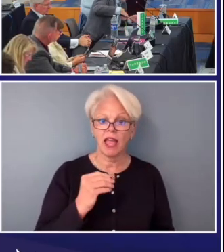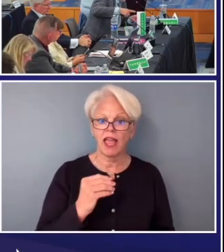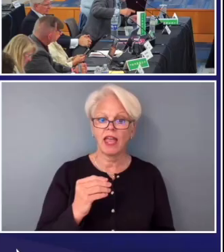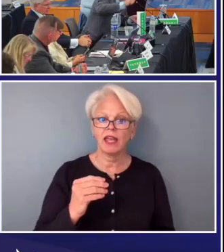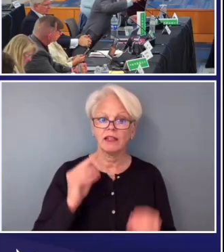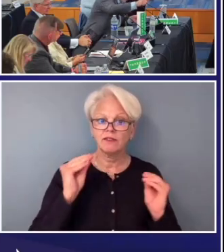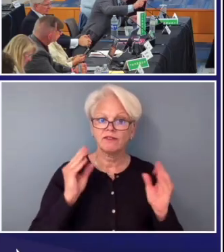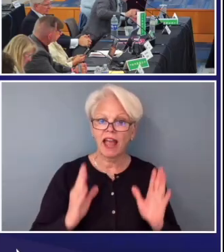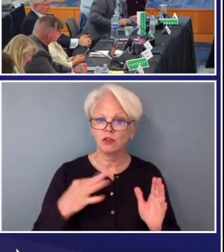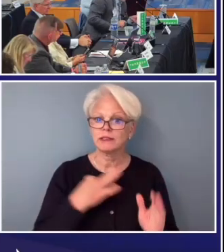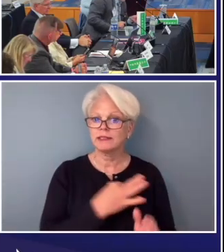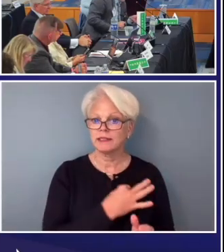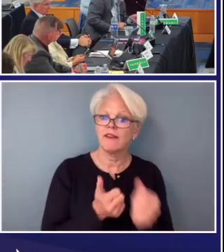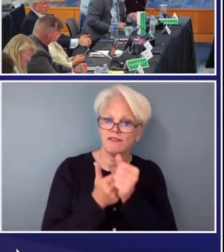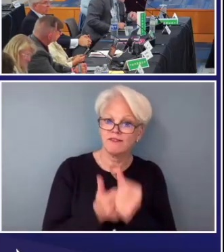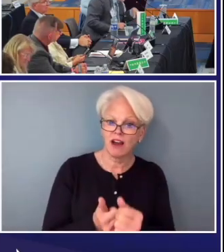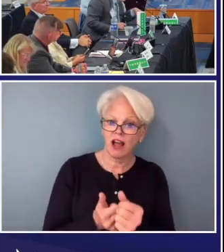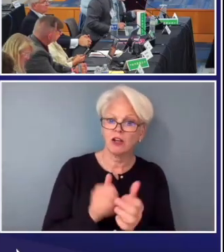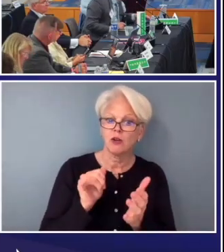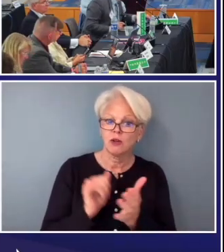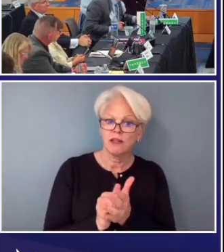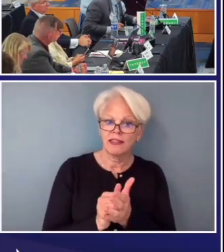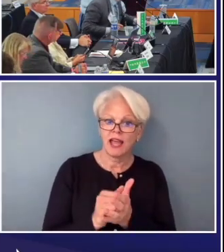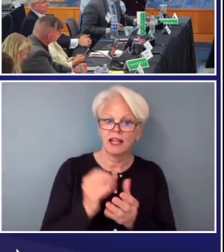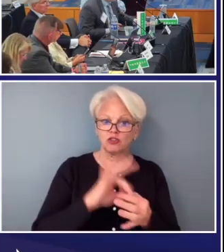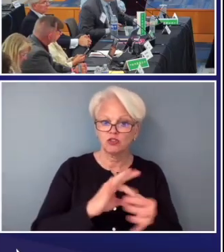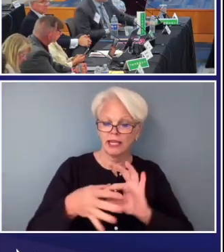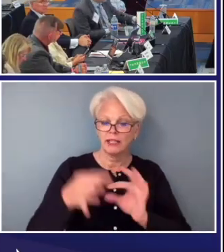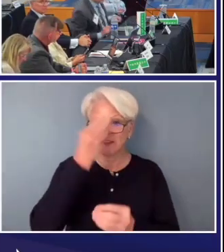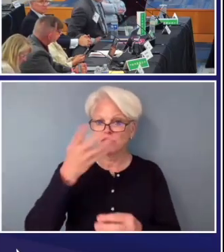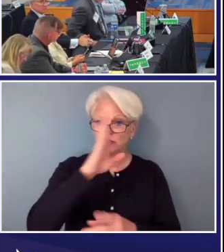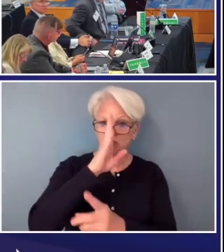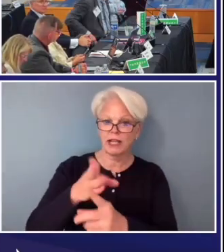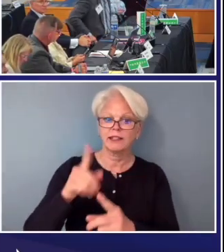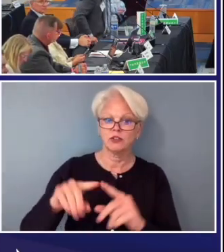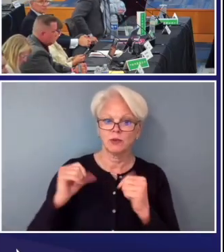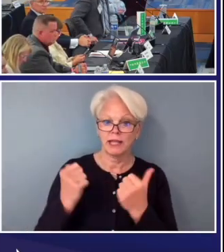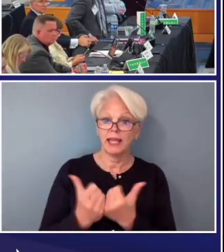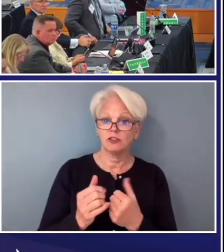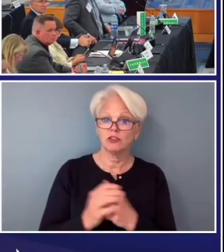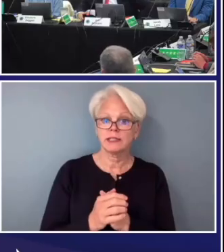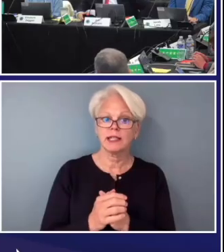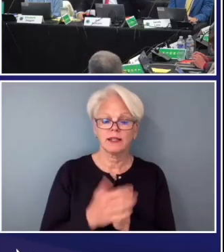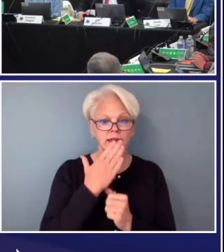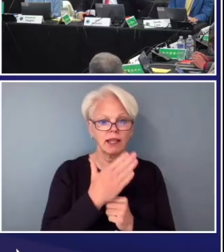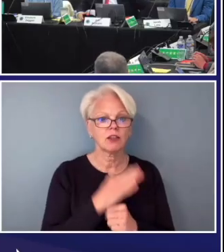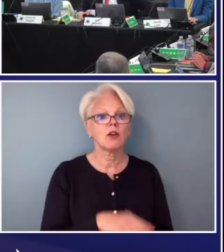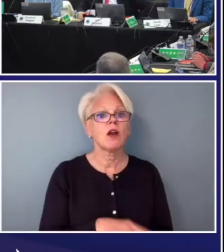information directly to the agents. Thank you. So on that one, Luciana, what I would suggest